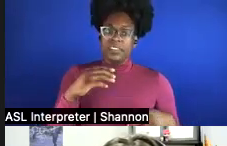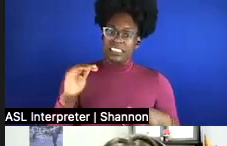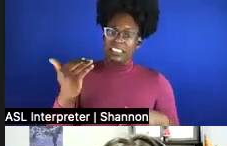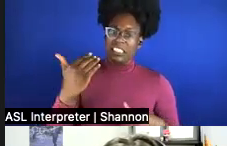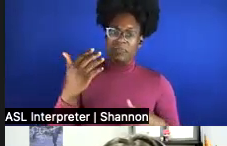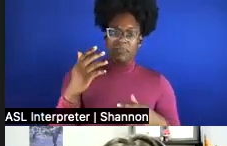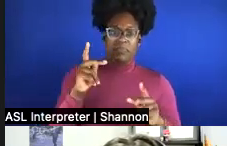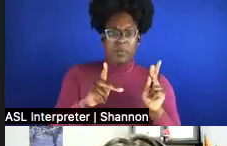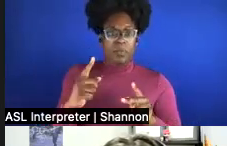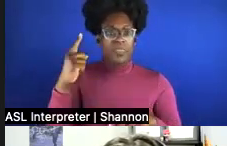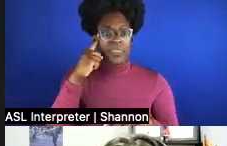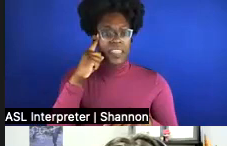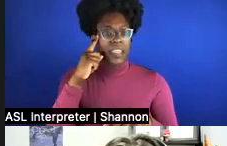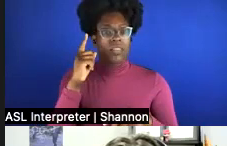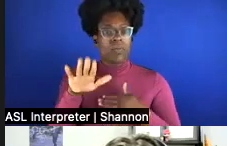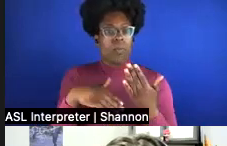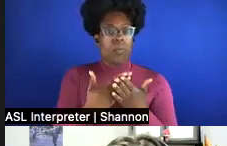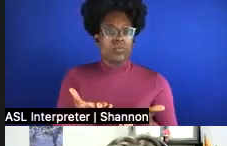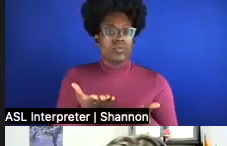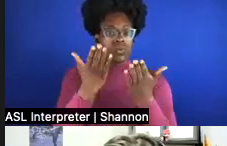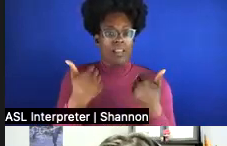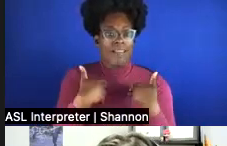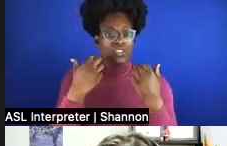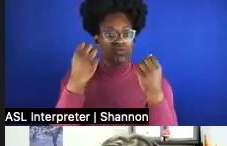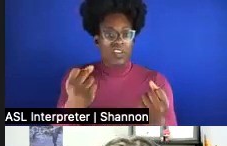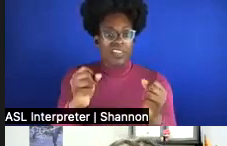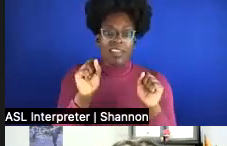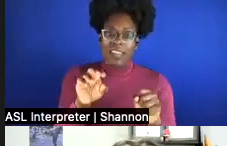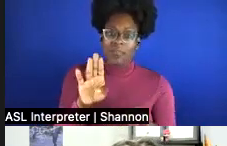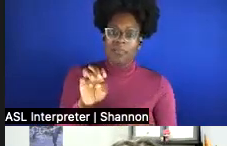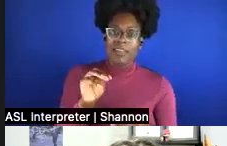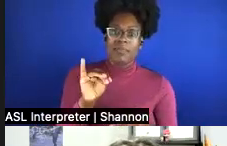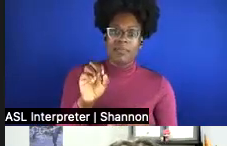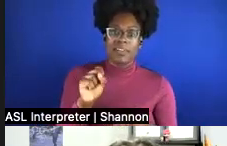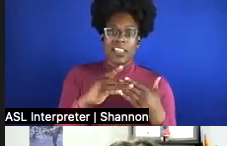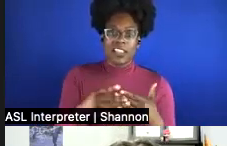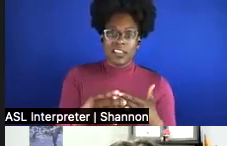In the template, we used at eTutor Alberta, the first section that writing tutors were to fill